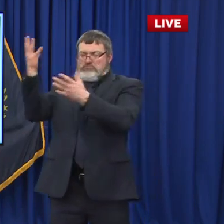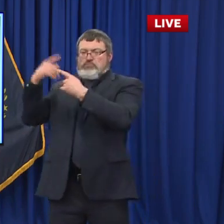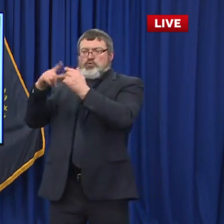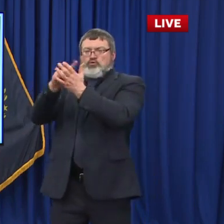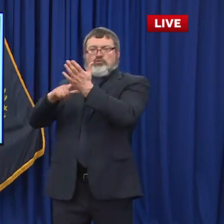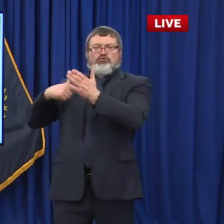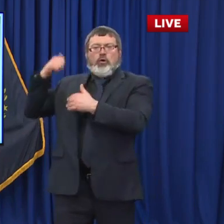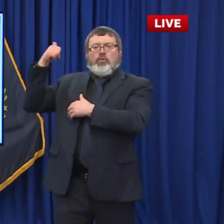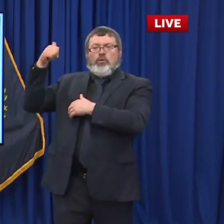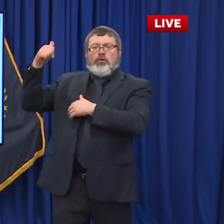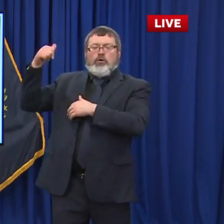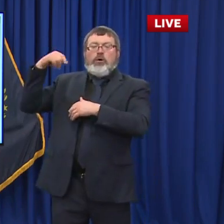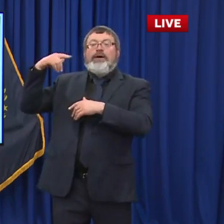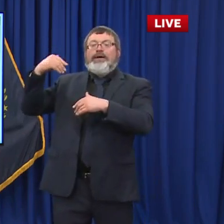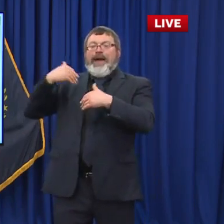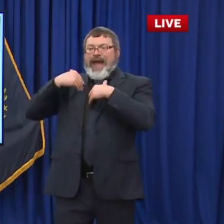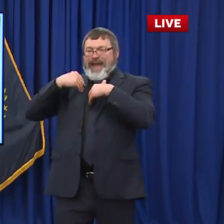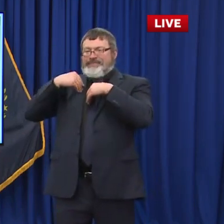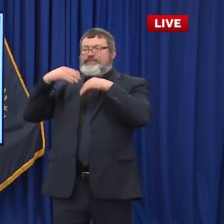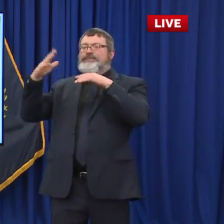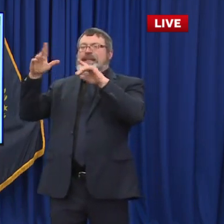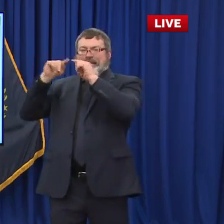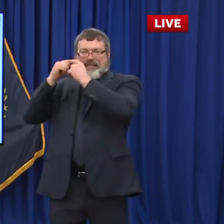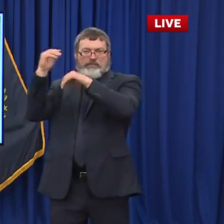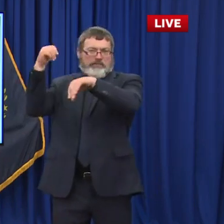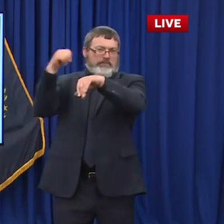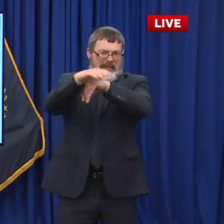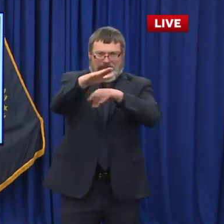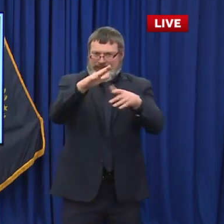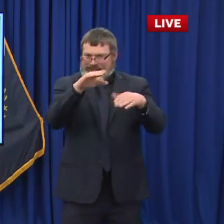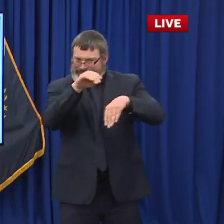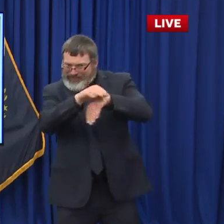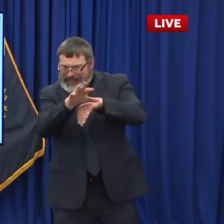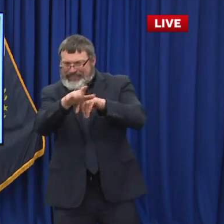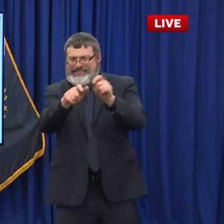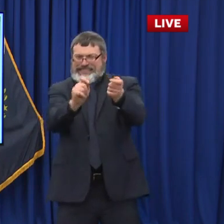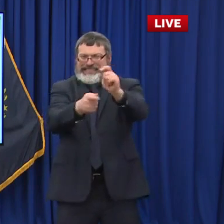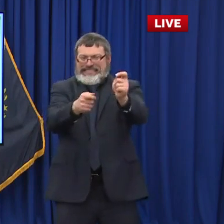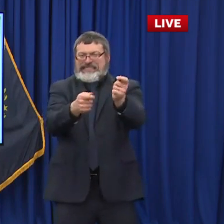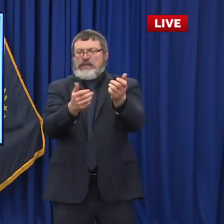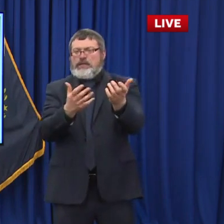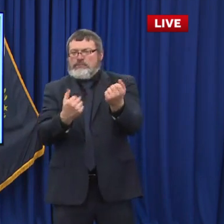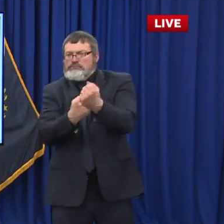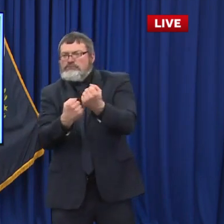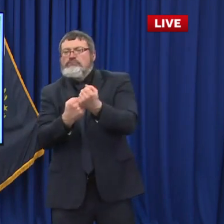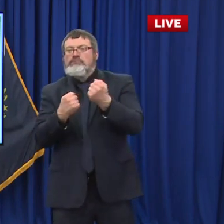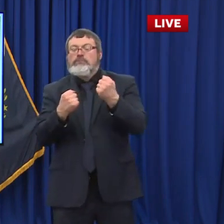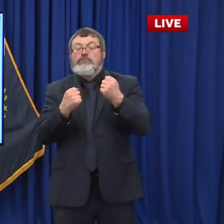WHAT WHAT WHAT YOU’VE JUST SAID THEN WE CAN CERTAINLY SEND A TEAM DOWN DO AN INFECTION CONTROL.